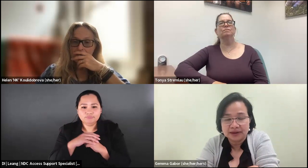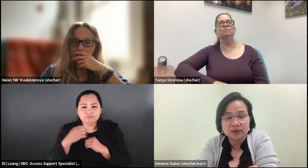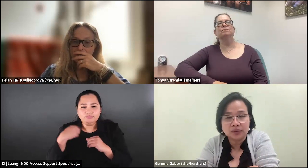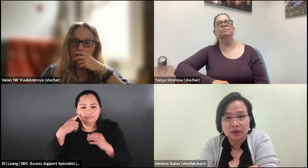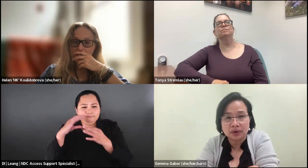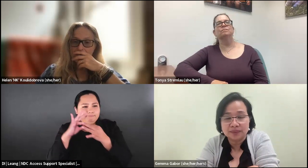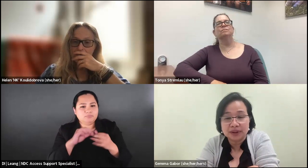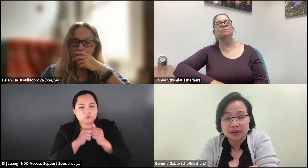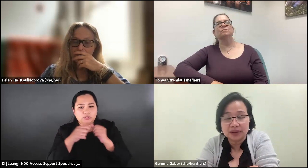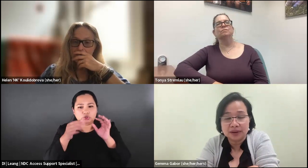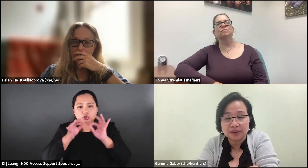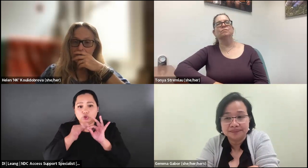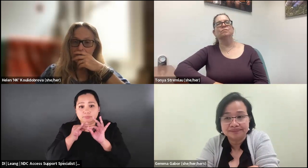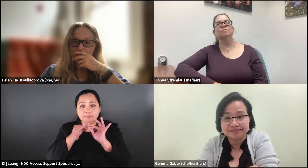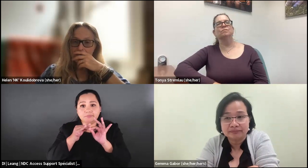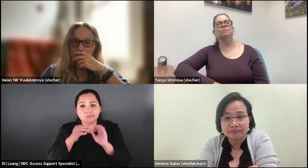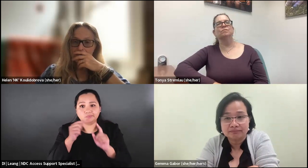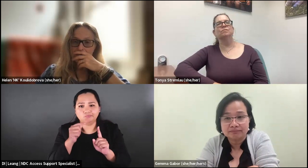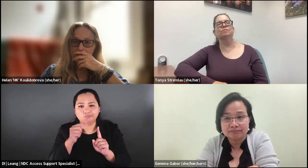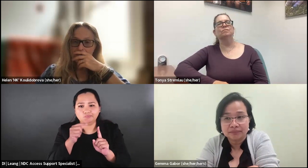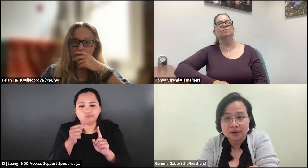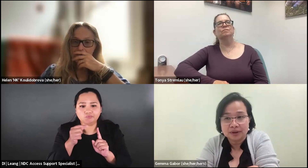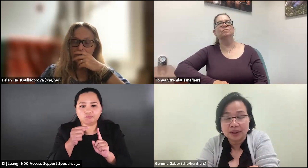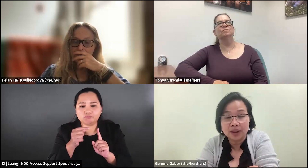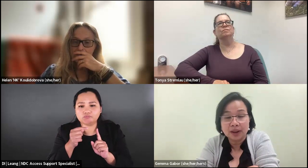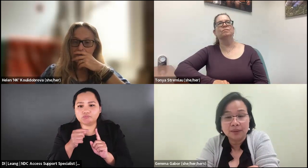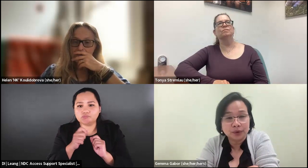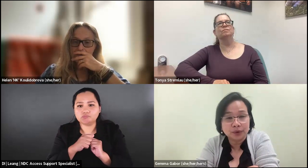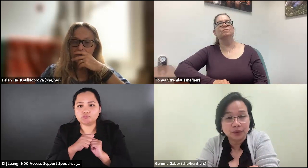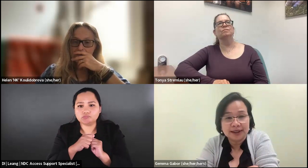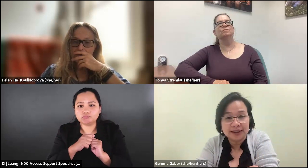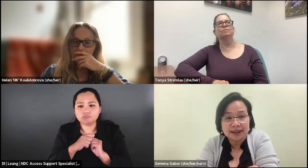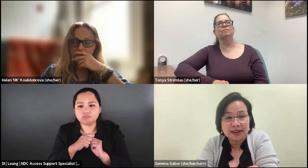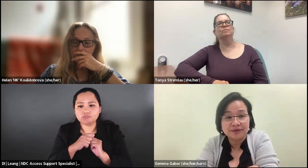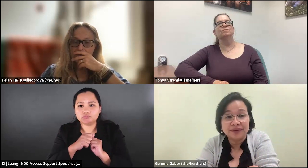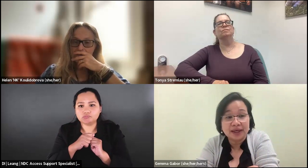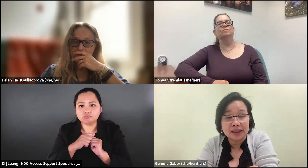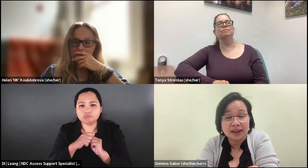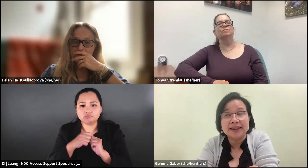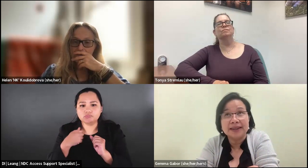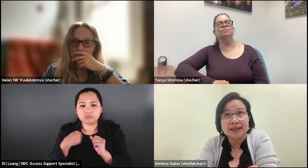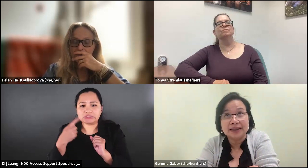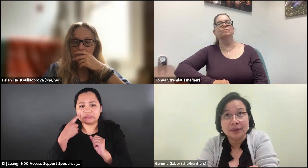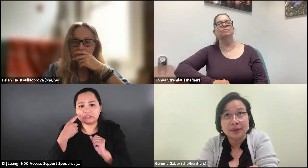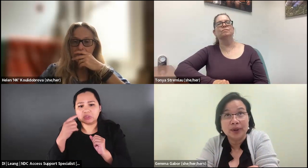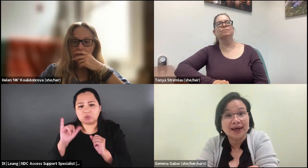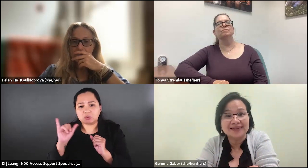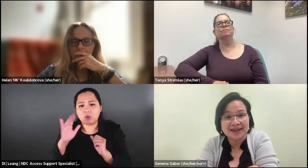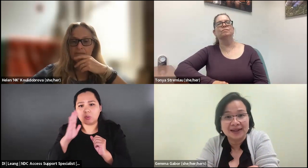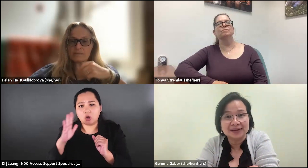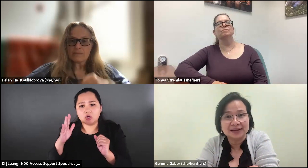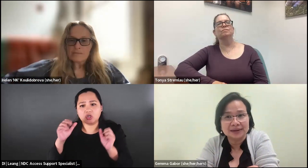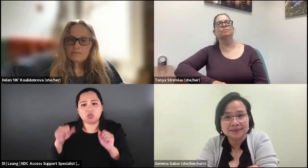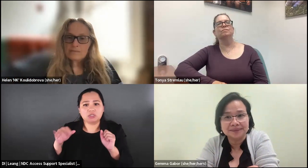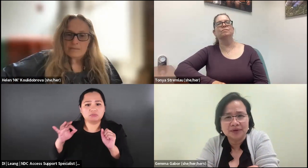I think it would also be helpful if they will attend--